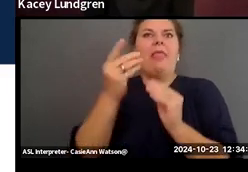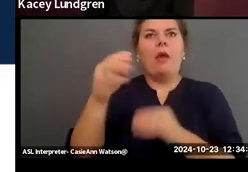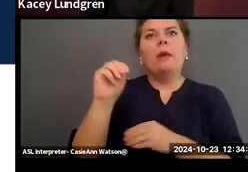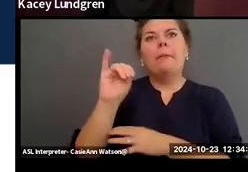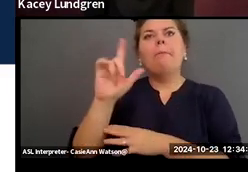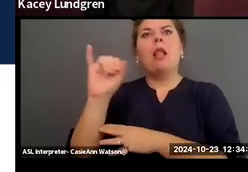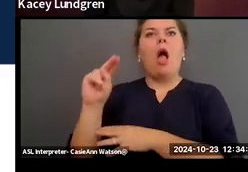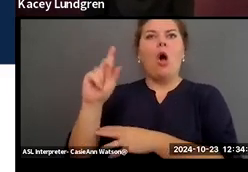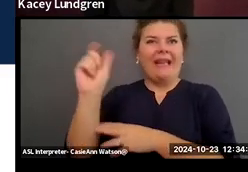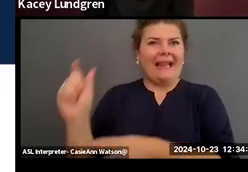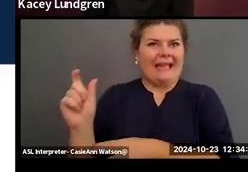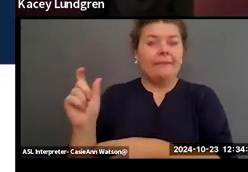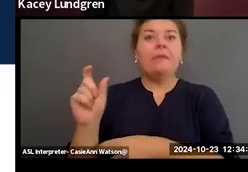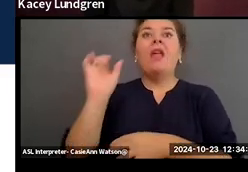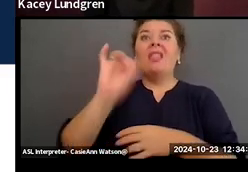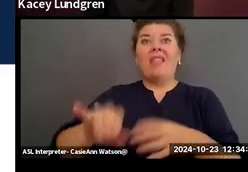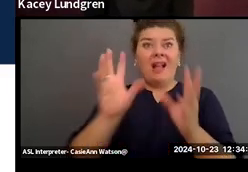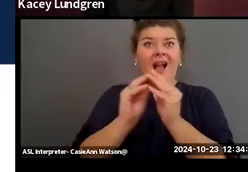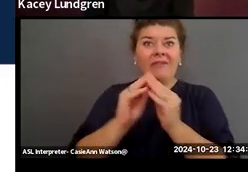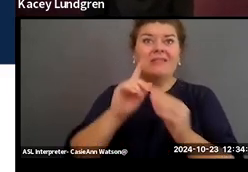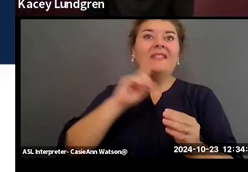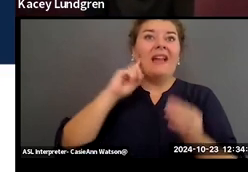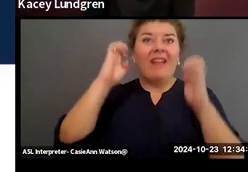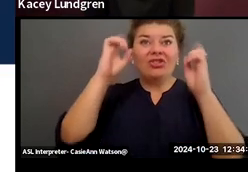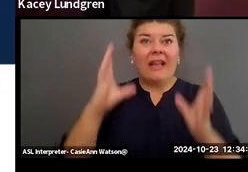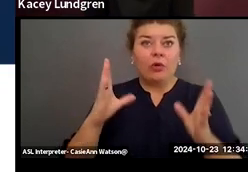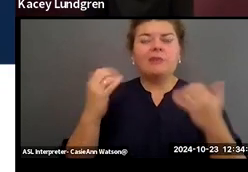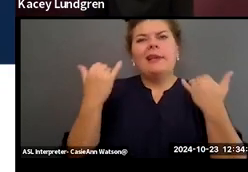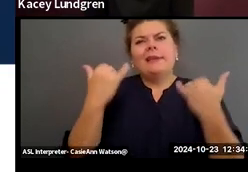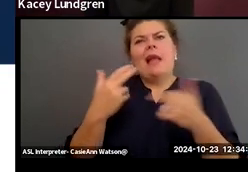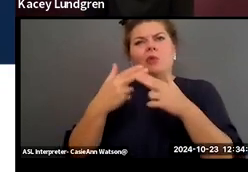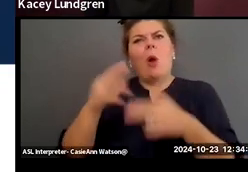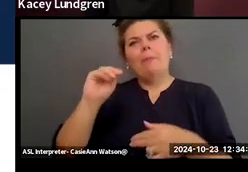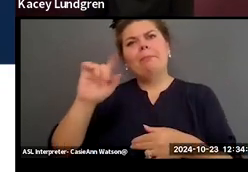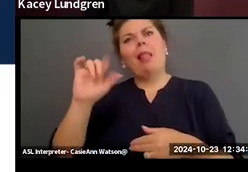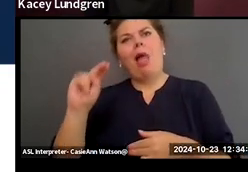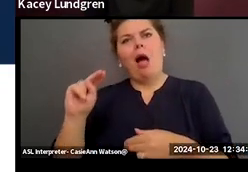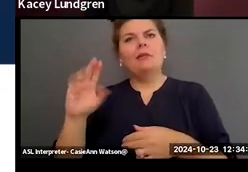This international conference of deaf educators is now just called the Milan Conference.